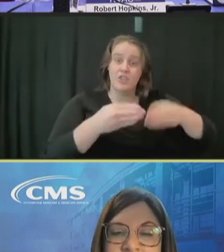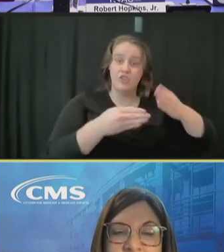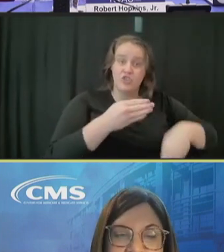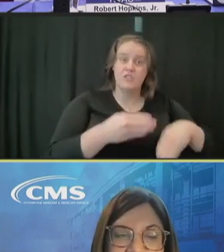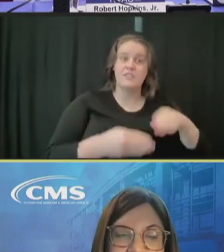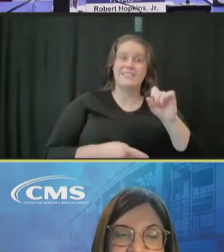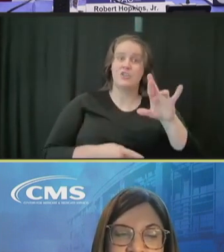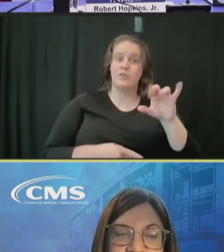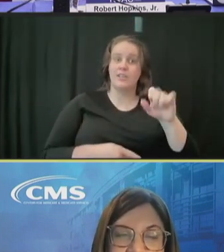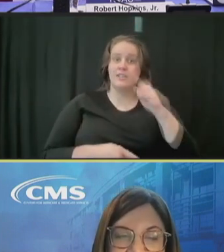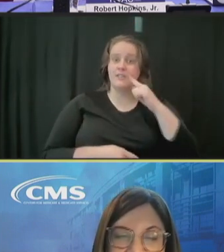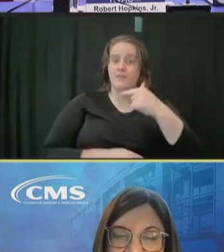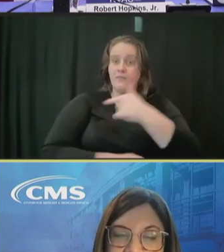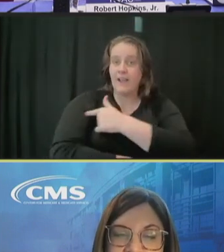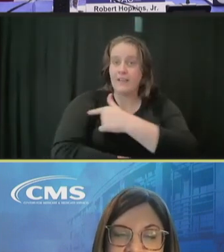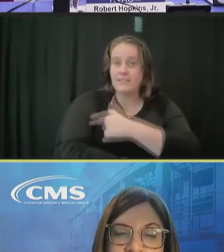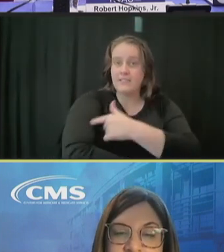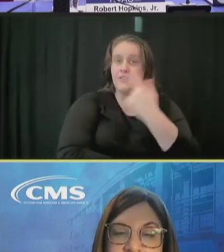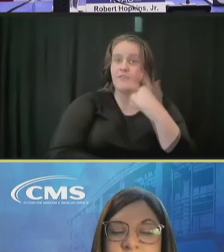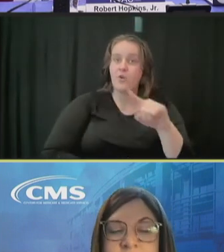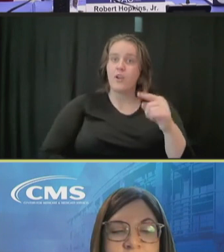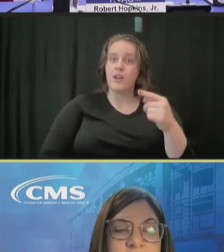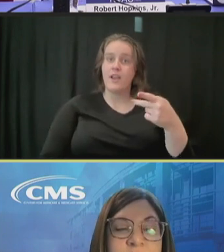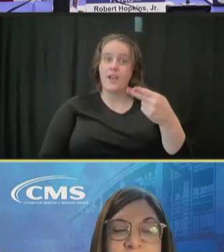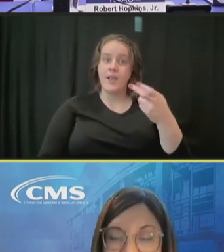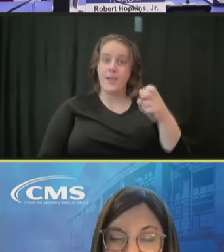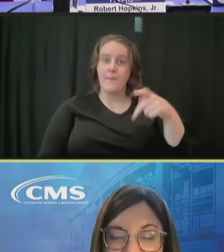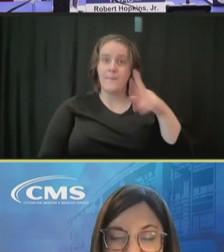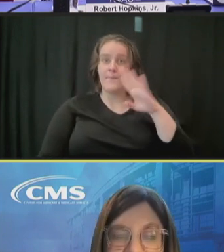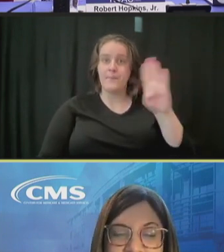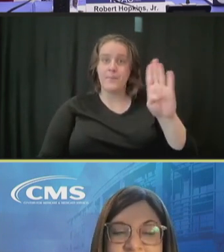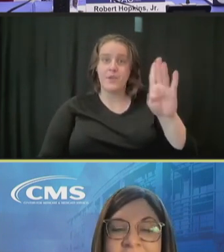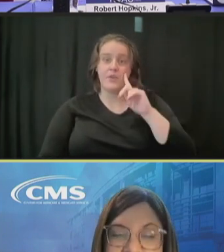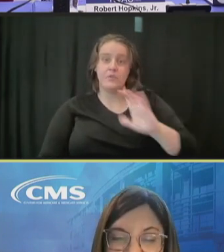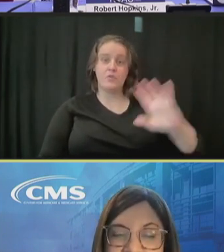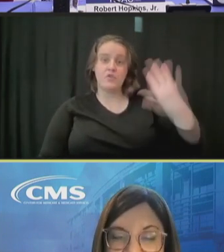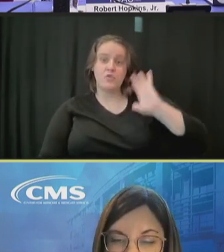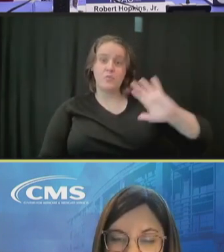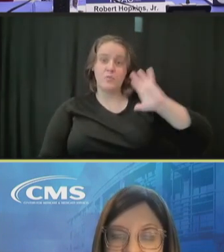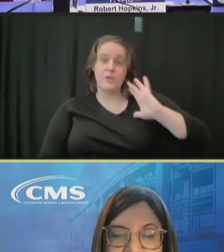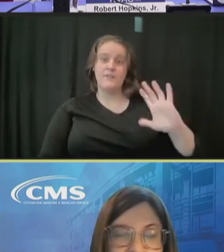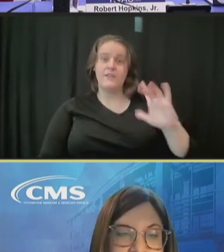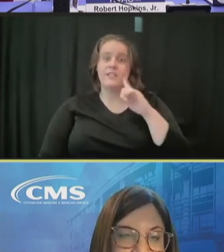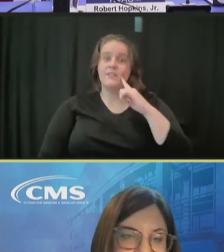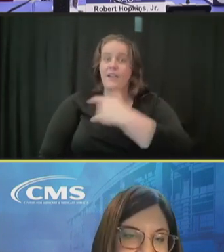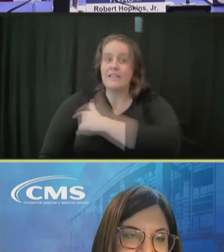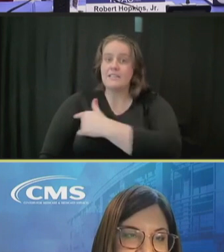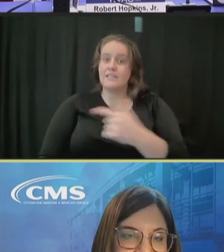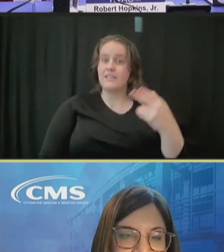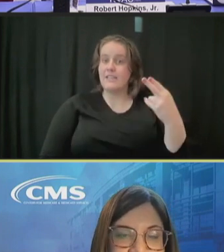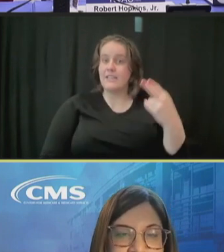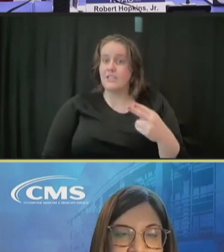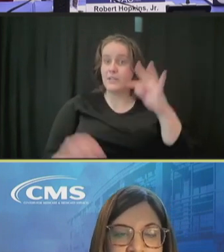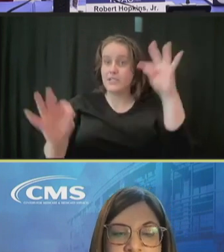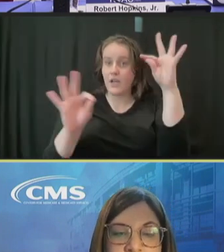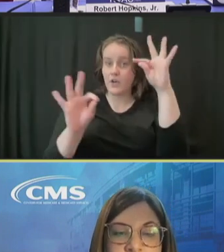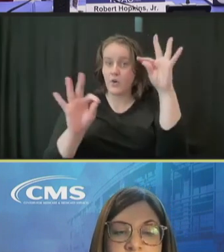and individuals who previously -- whose previous vaccination history is unknown.